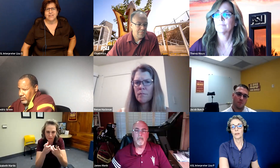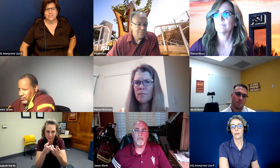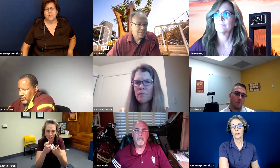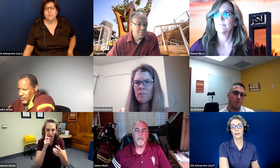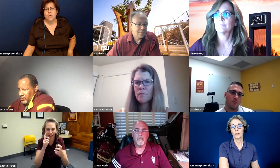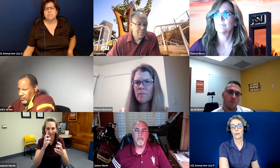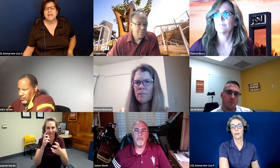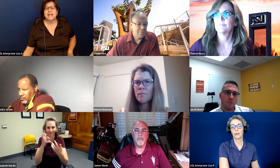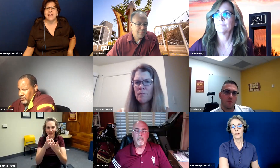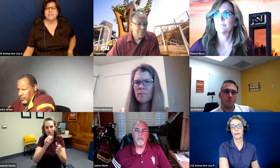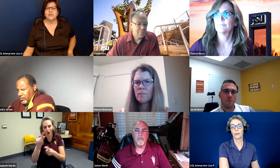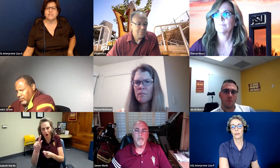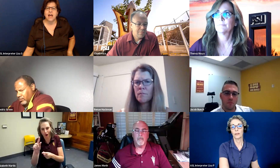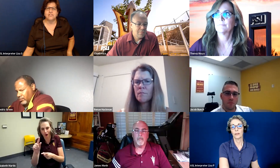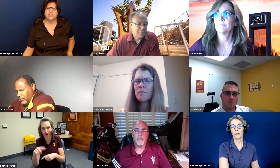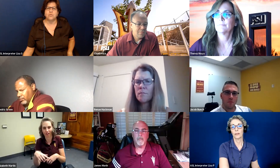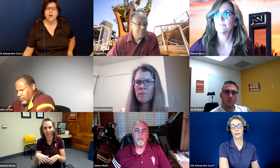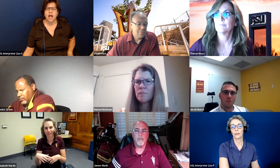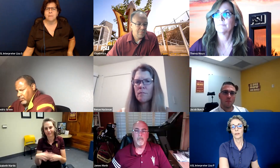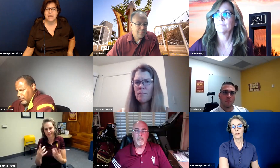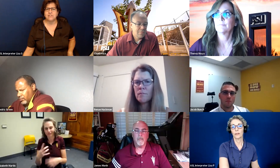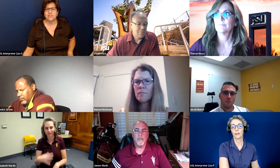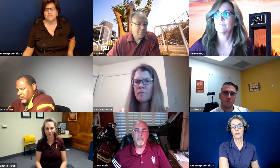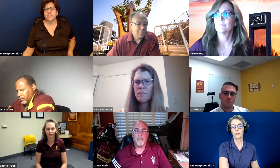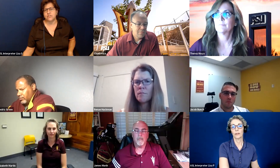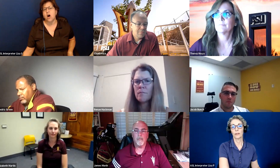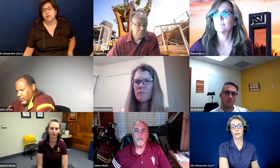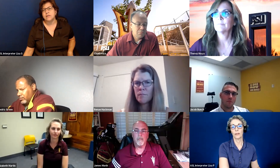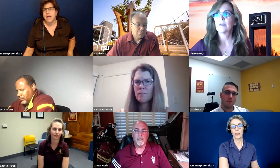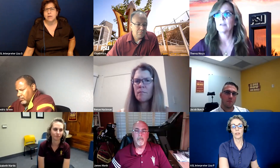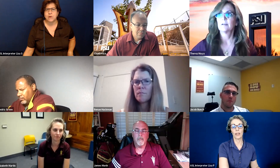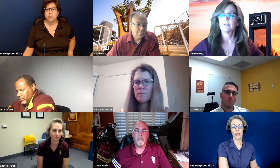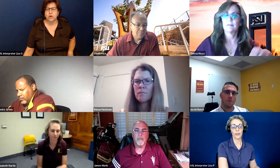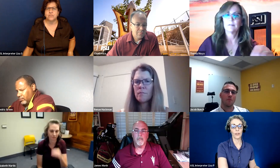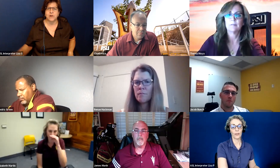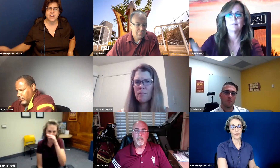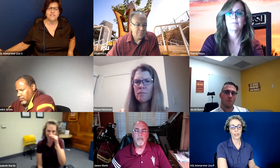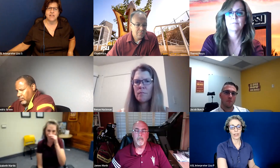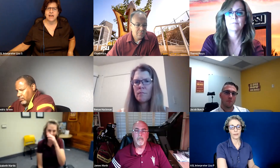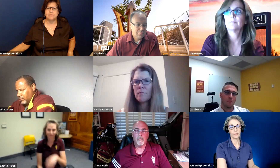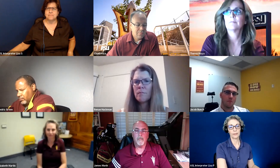So the point being that there's not just one accommodation that fits all and we worked to identify that.